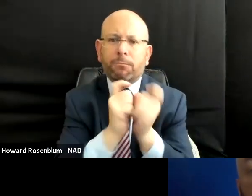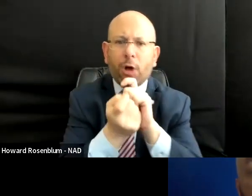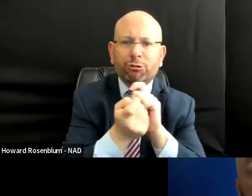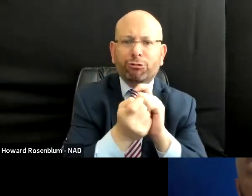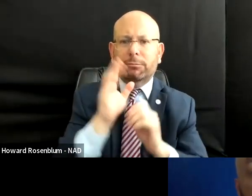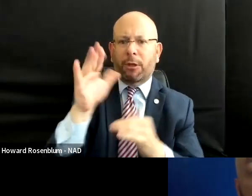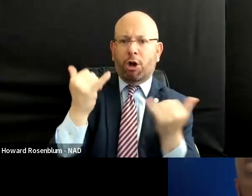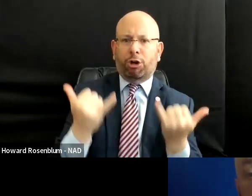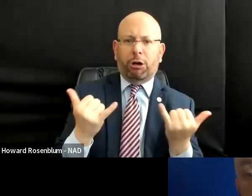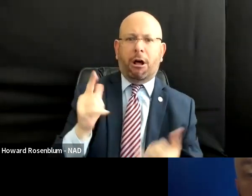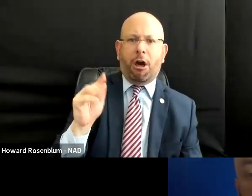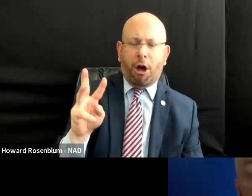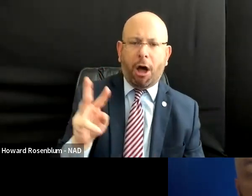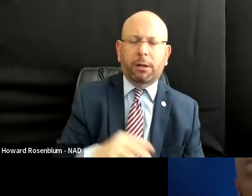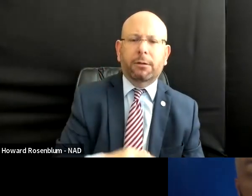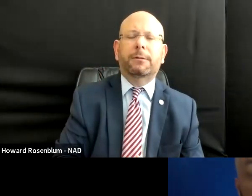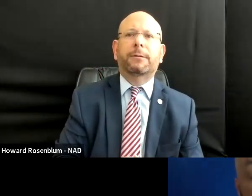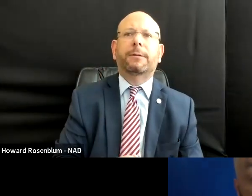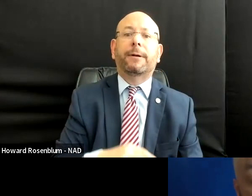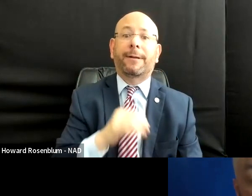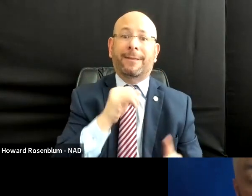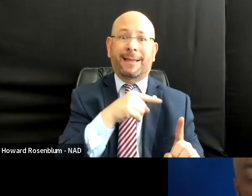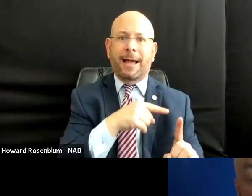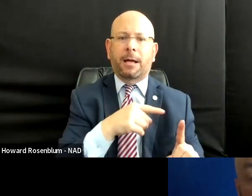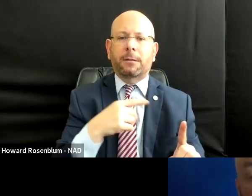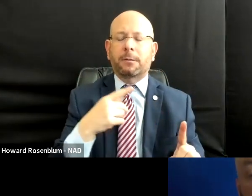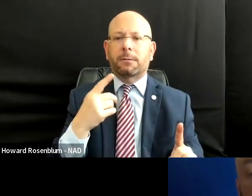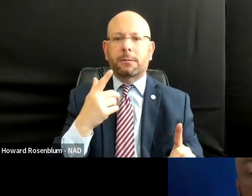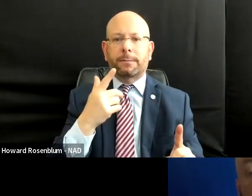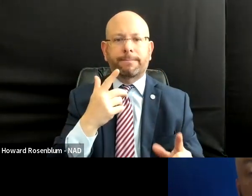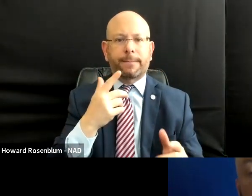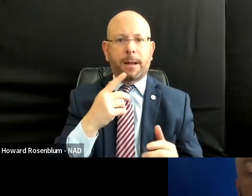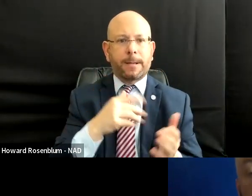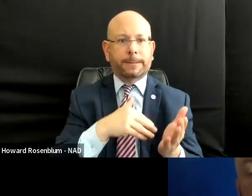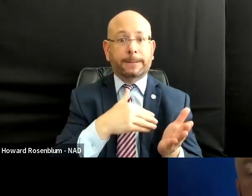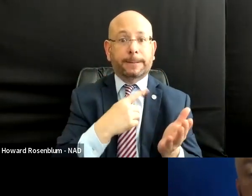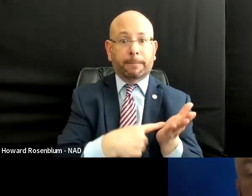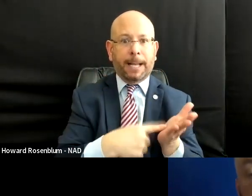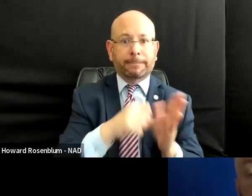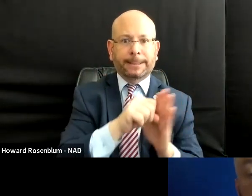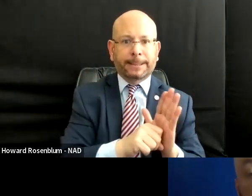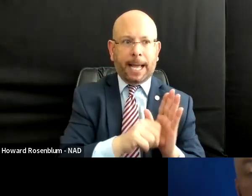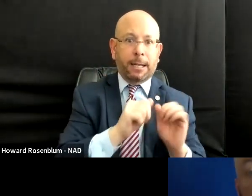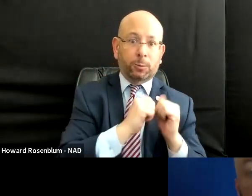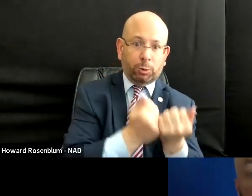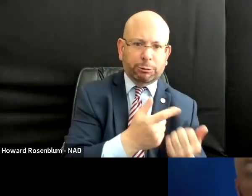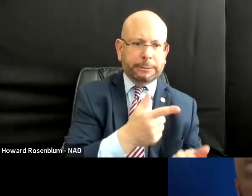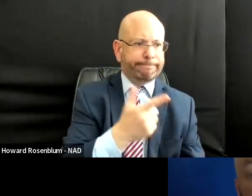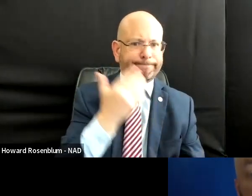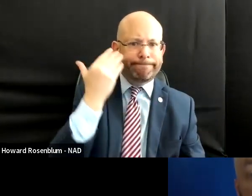have some sort of issues popping up at their legislatures that are deliberating on laws or concentrating how to make some